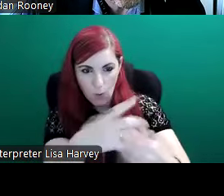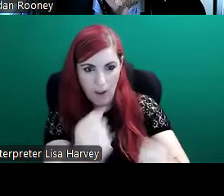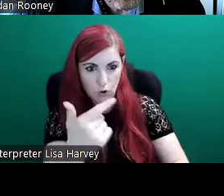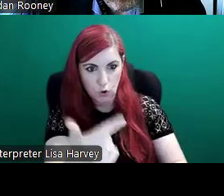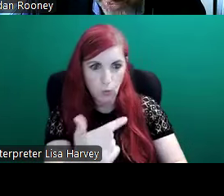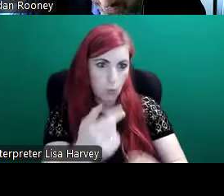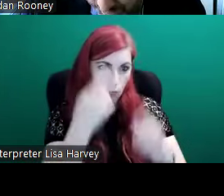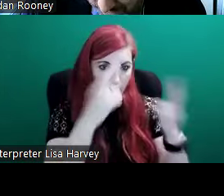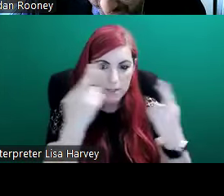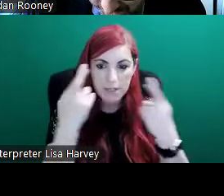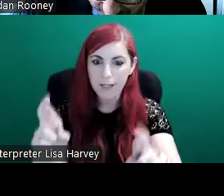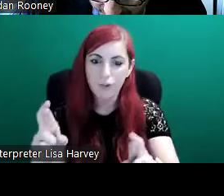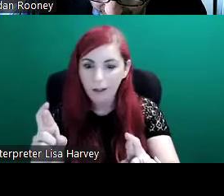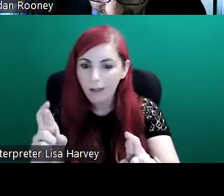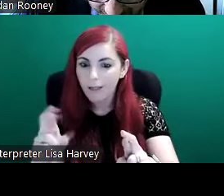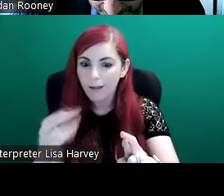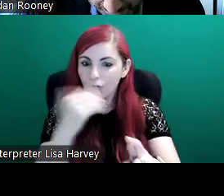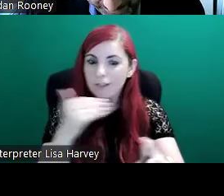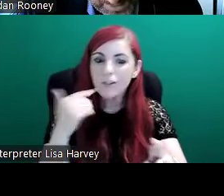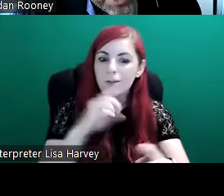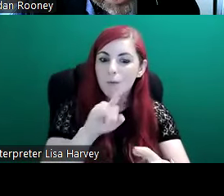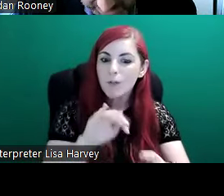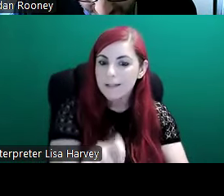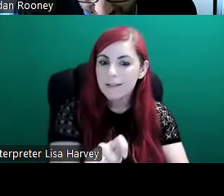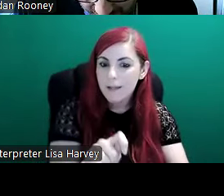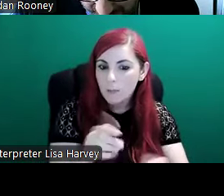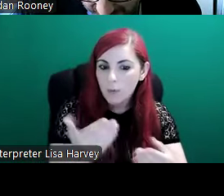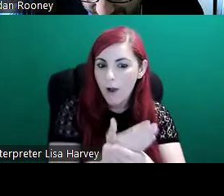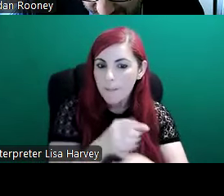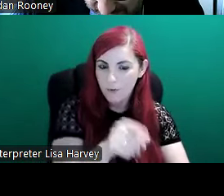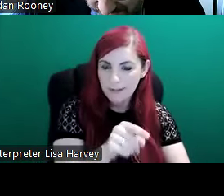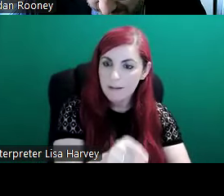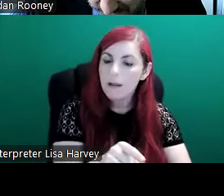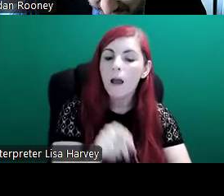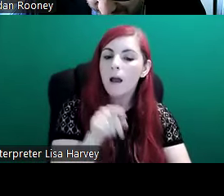subjects and two pure abstract subjects. Jellett demonstrated an instinctive ability